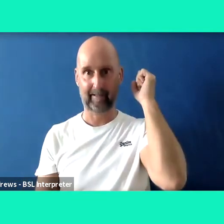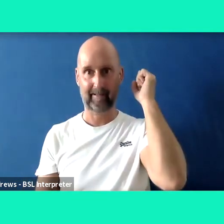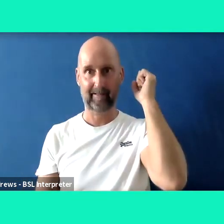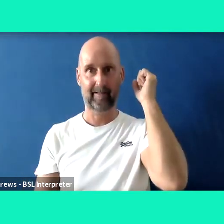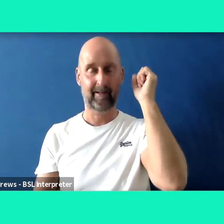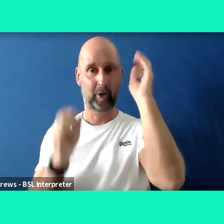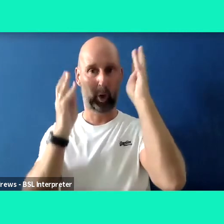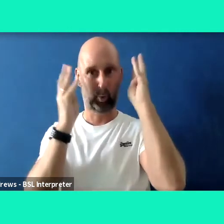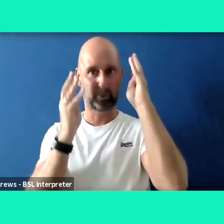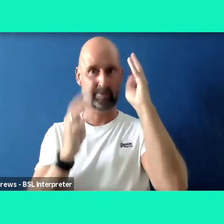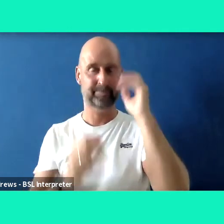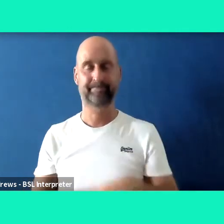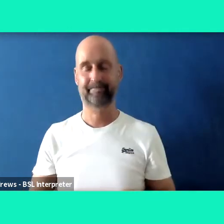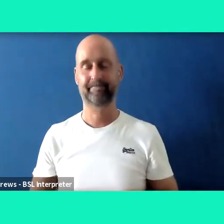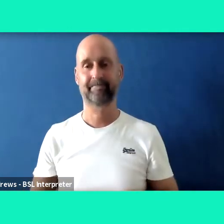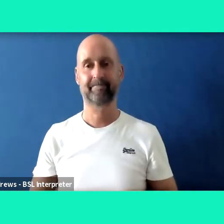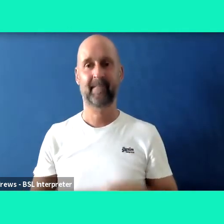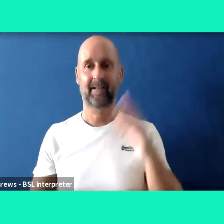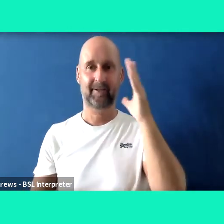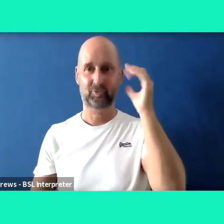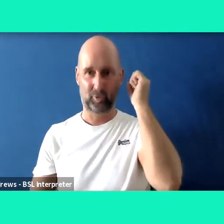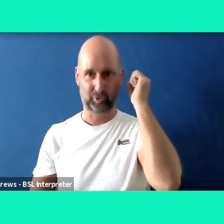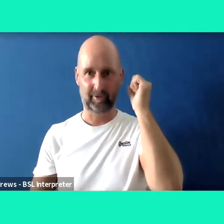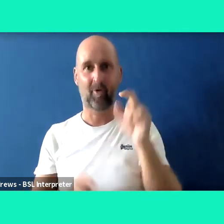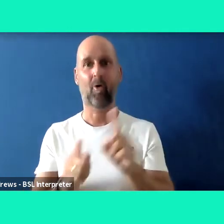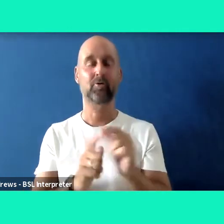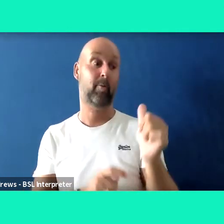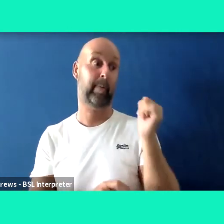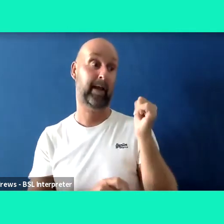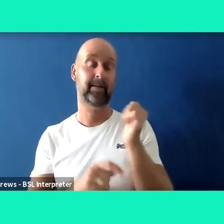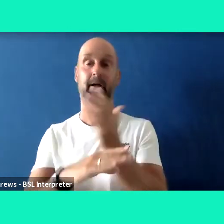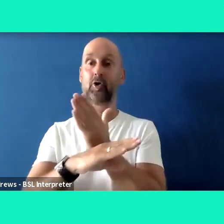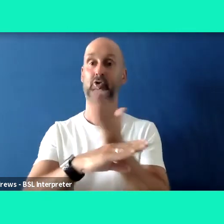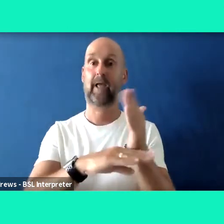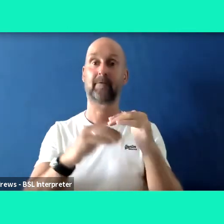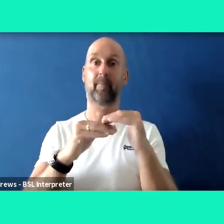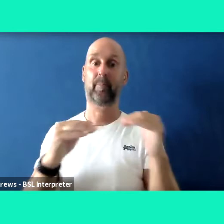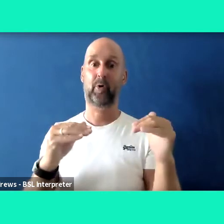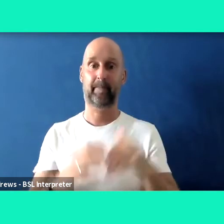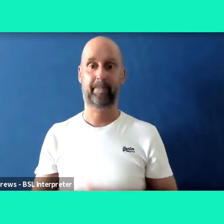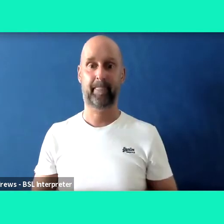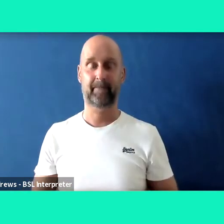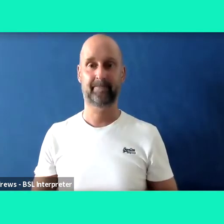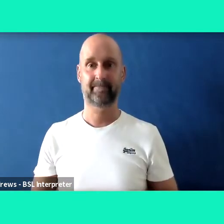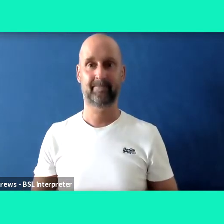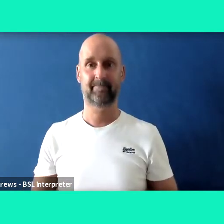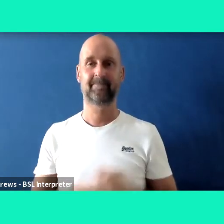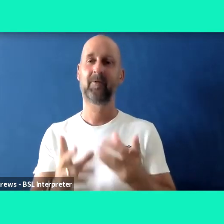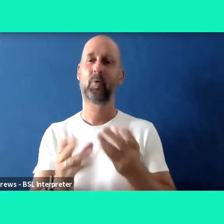on the top of my head in a scrunchie. Bookshelves are visible behind me along with other clutter.